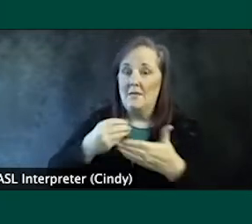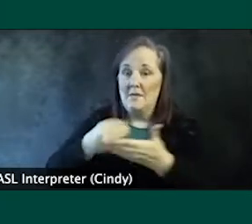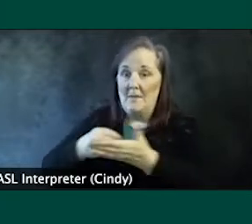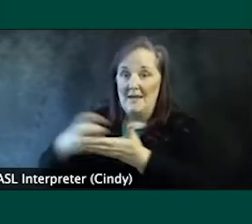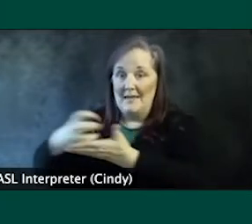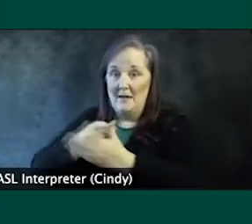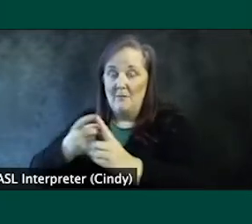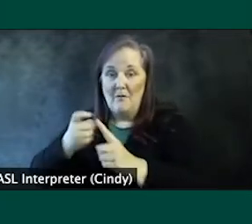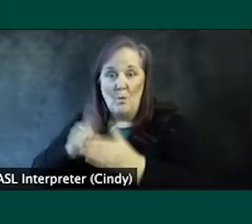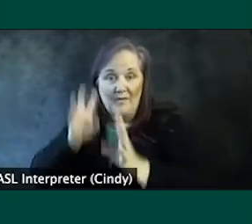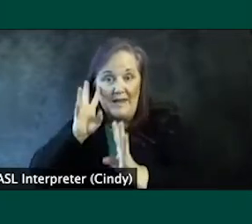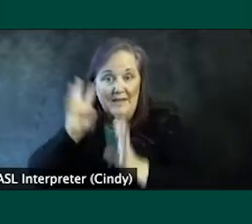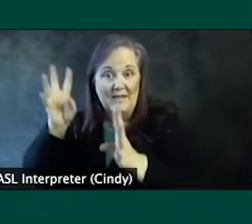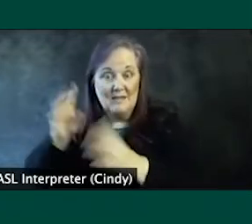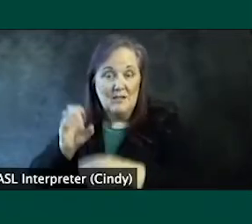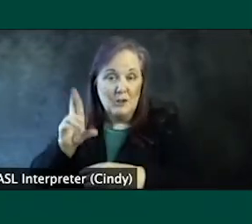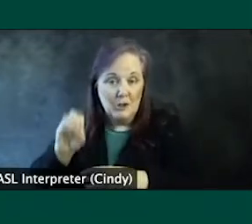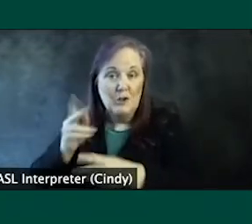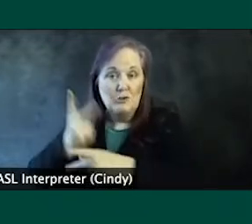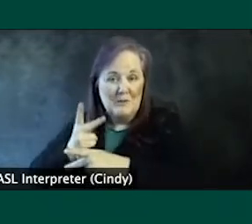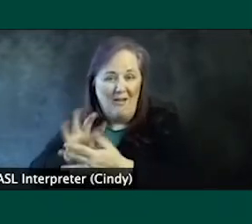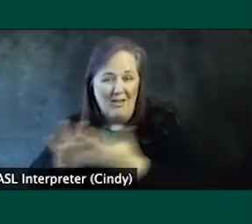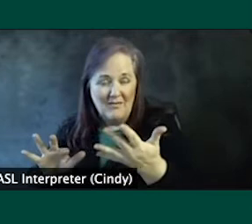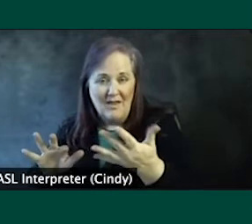Okay, what questions do you have? Questions on stem cell?